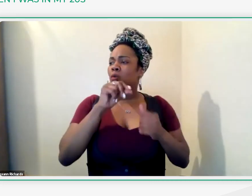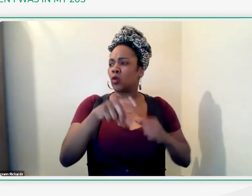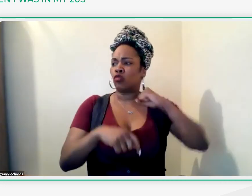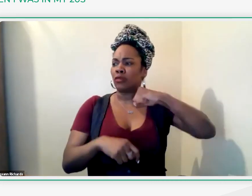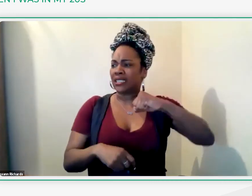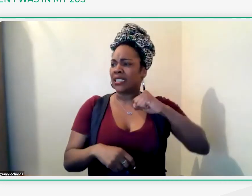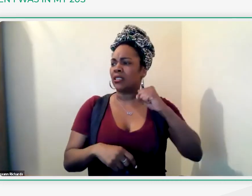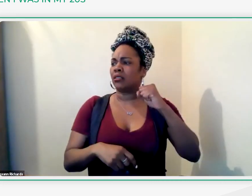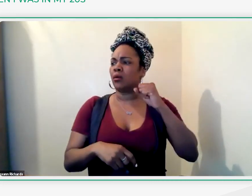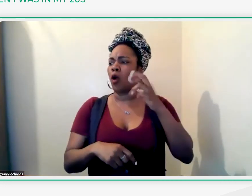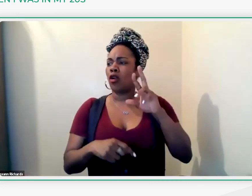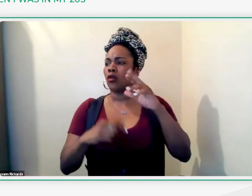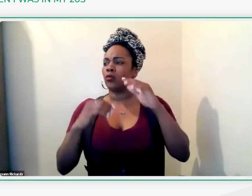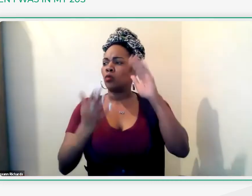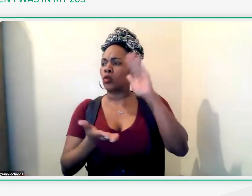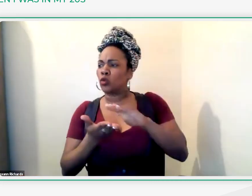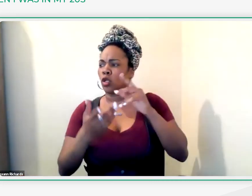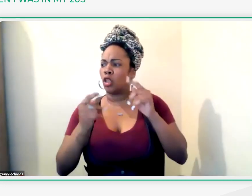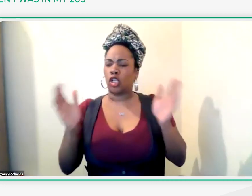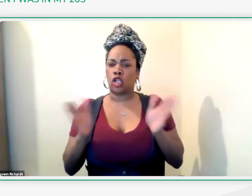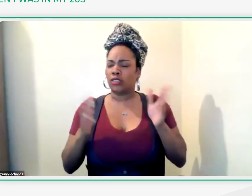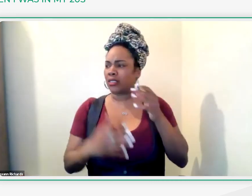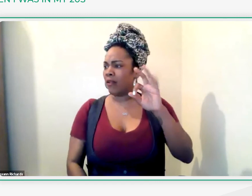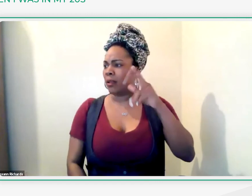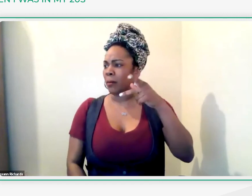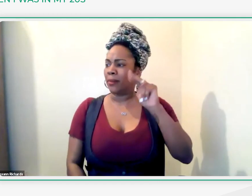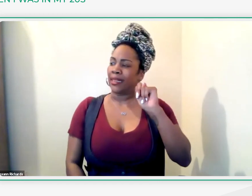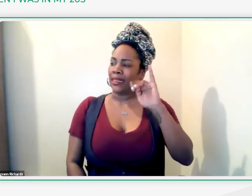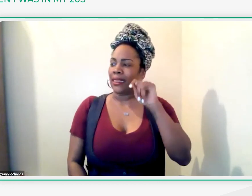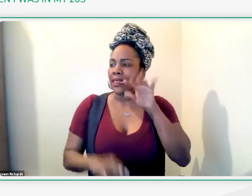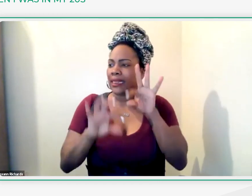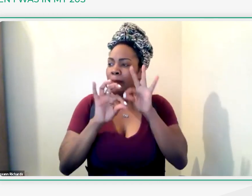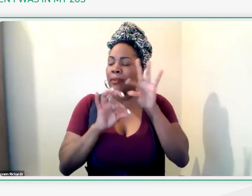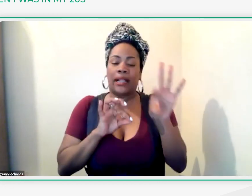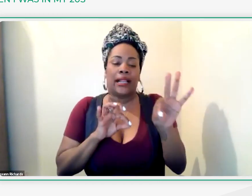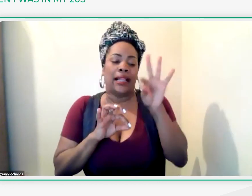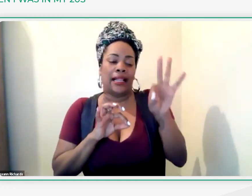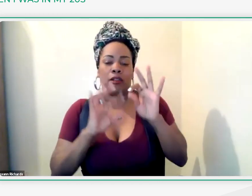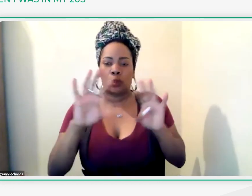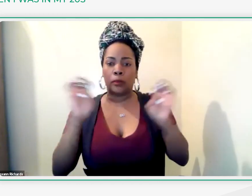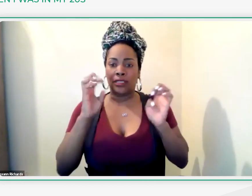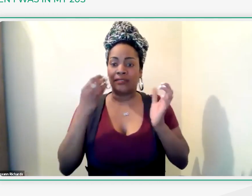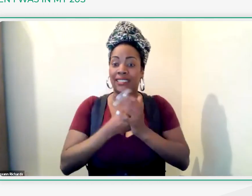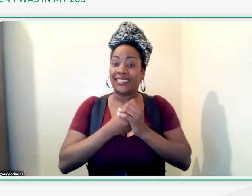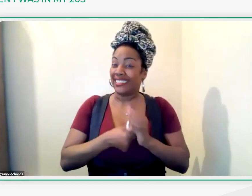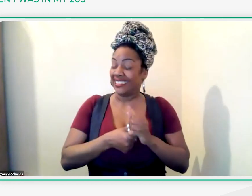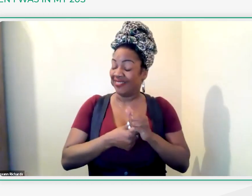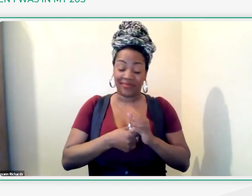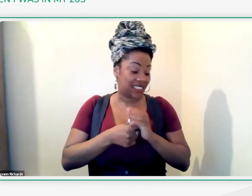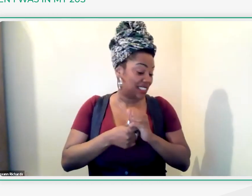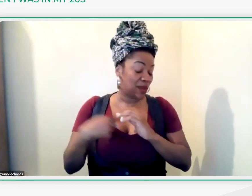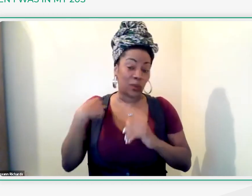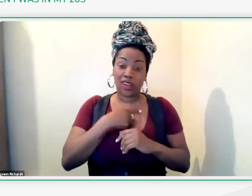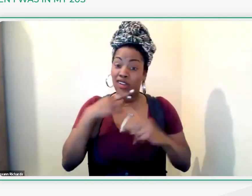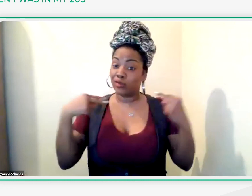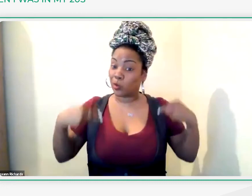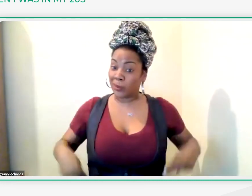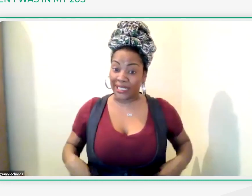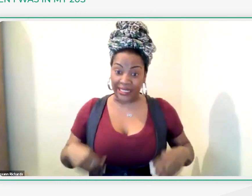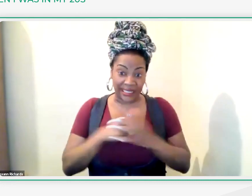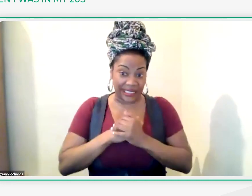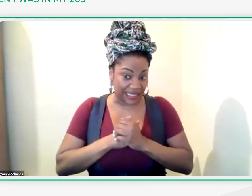All right, how do you resist or reduce the urge to nitpick from your emergency fund?